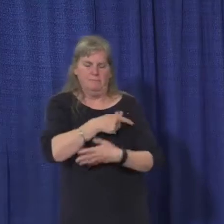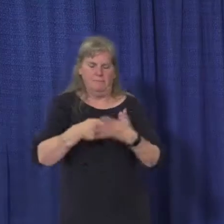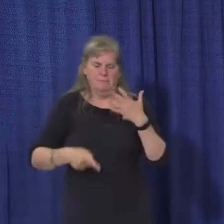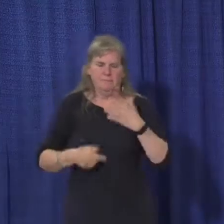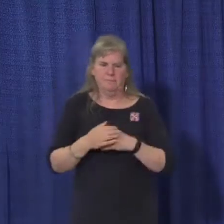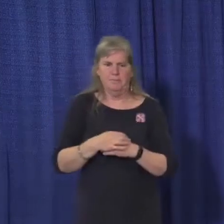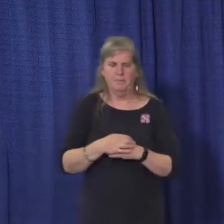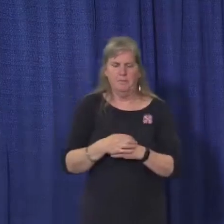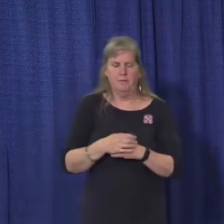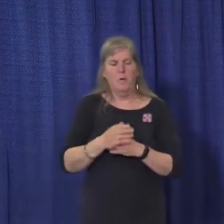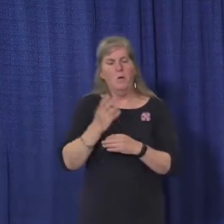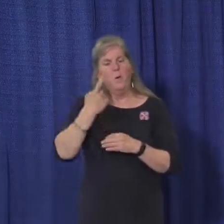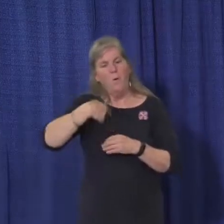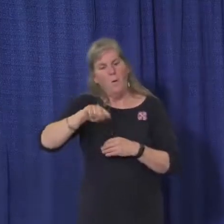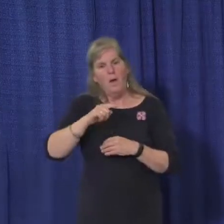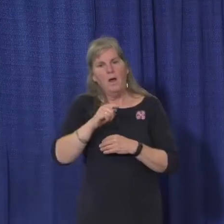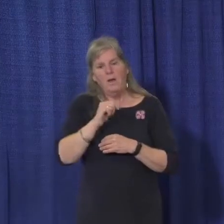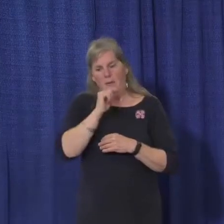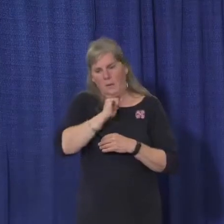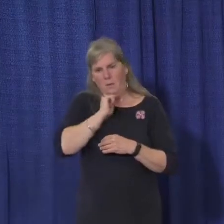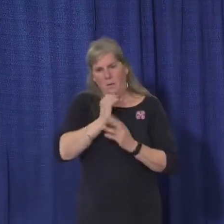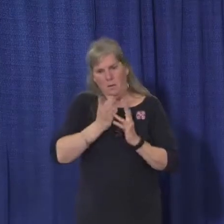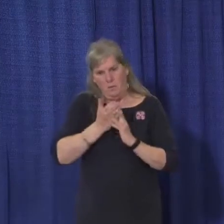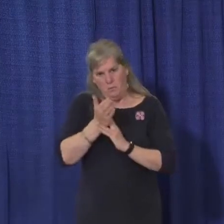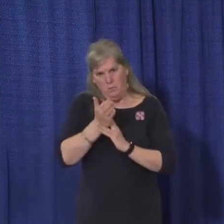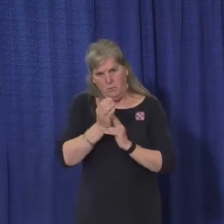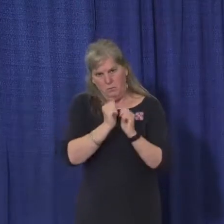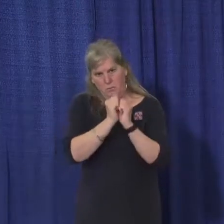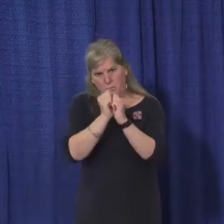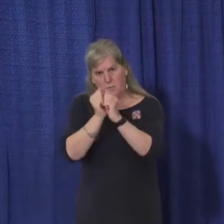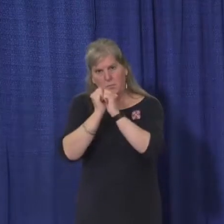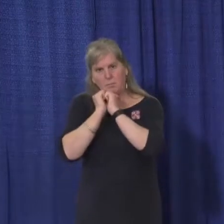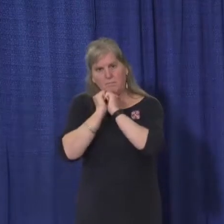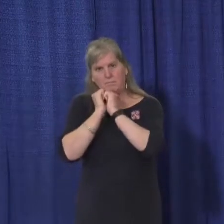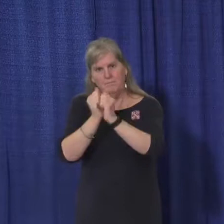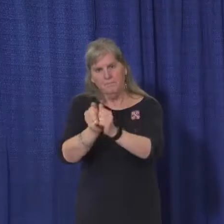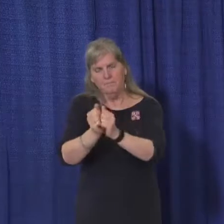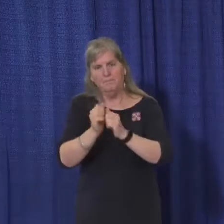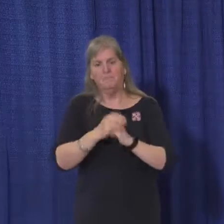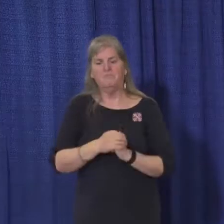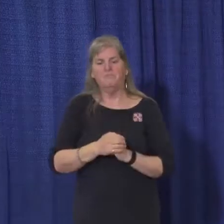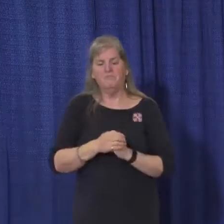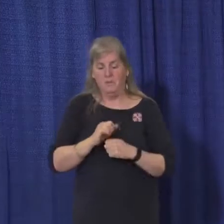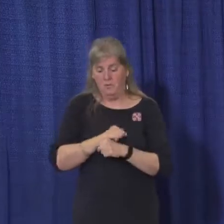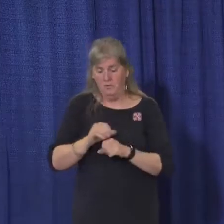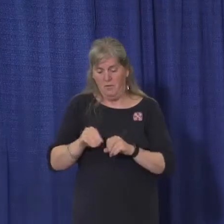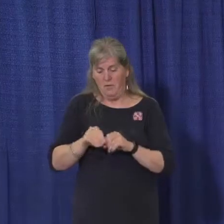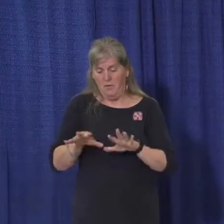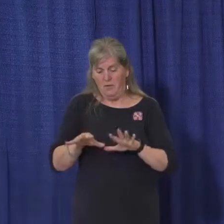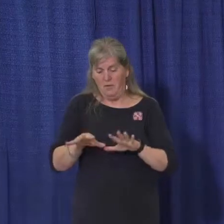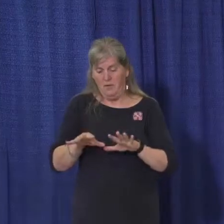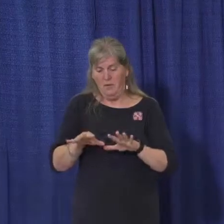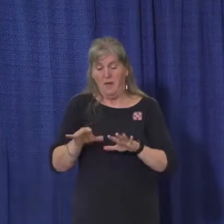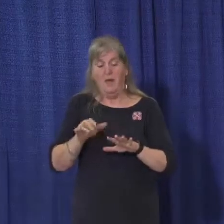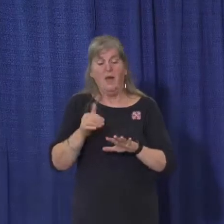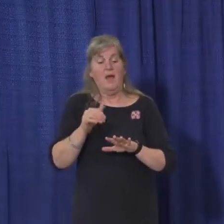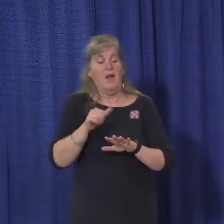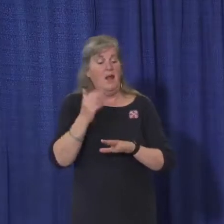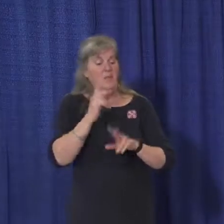through this outbreak together but we will get through this together. This outbreak and those with